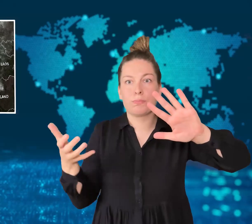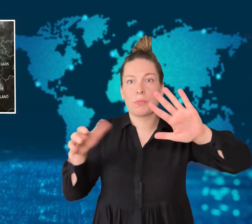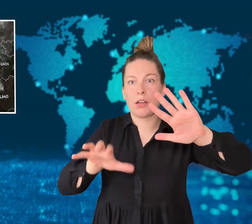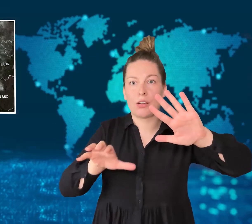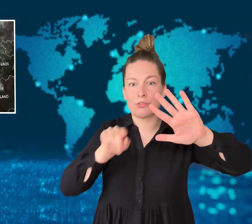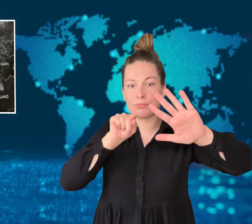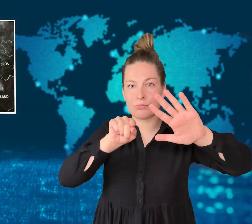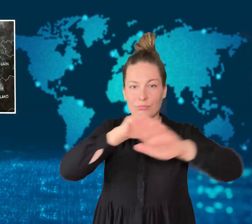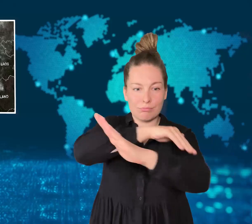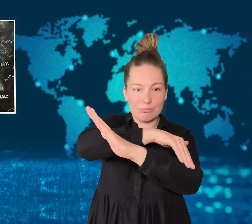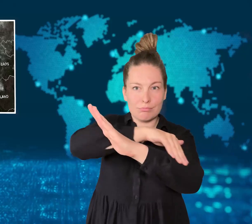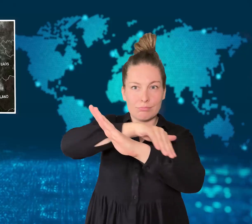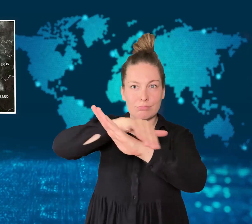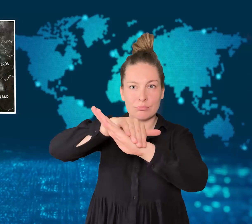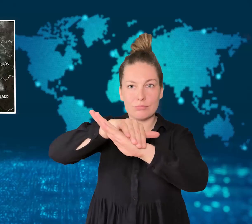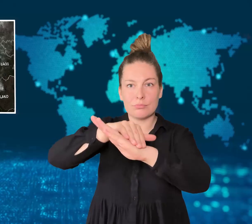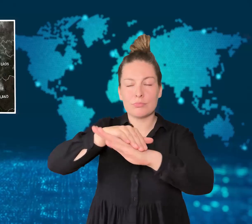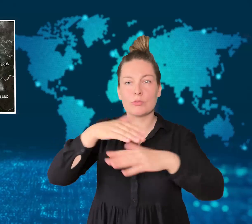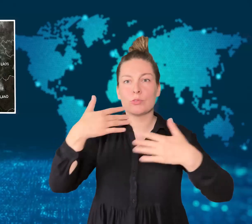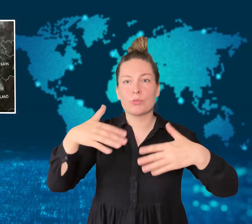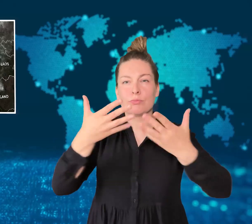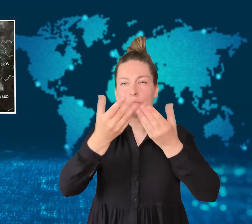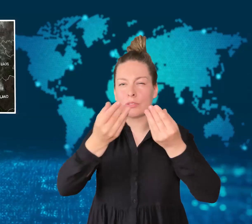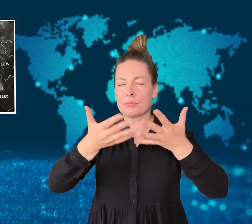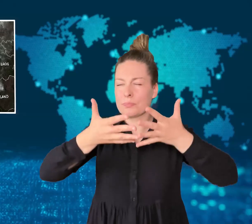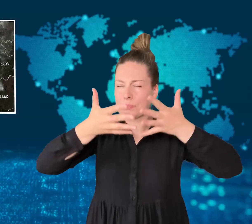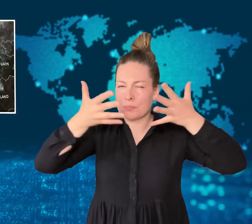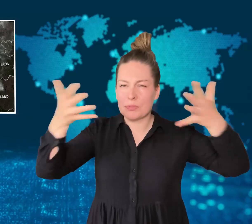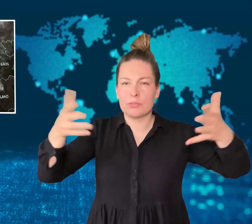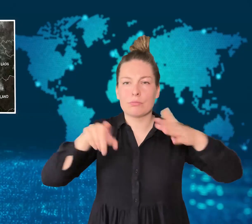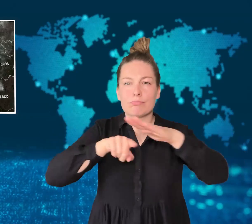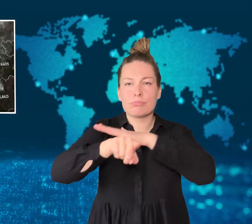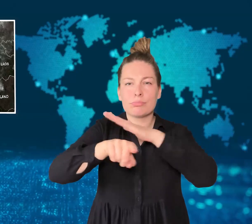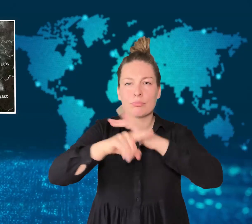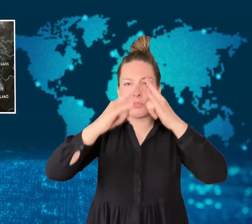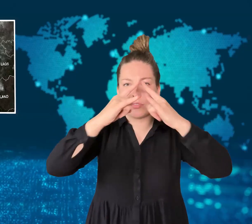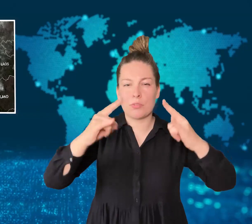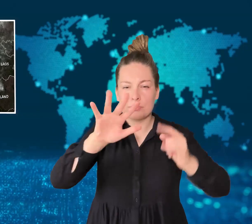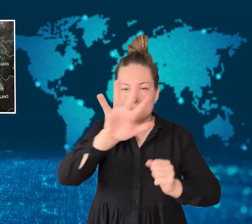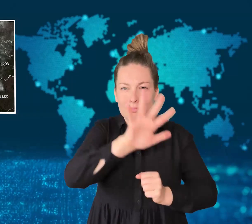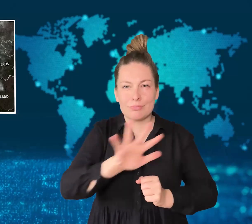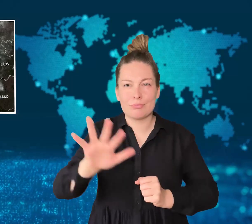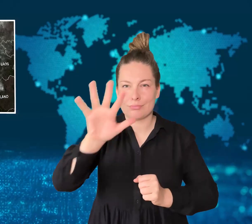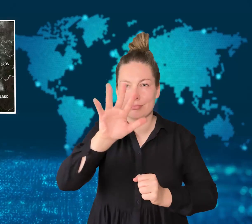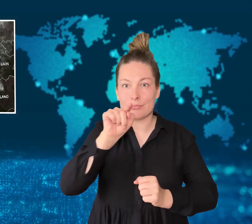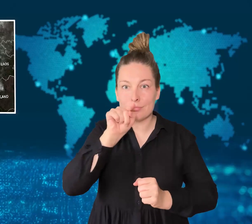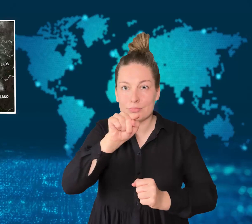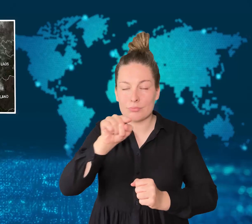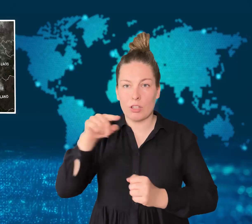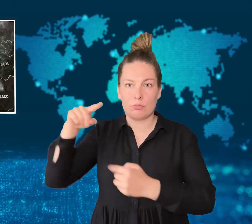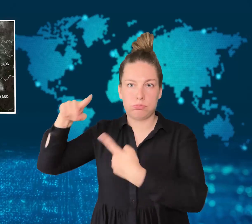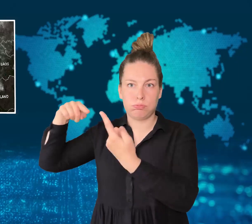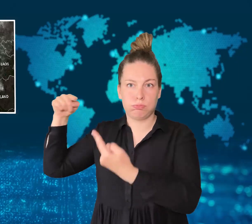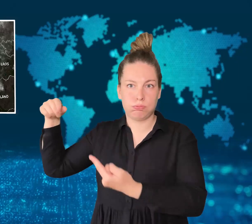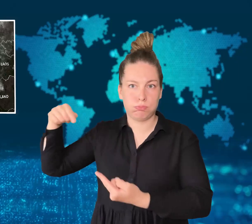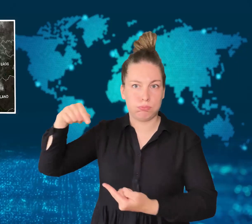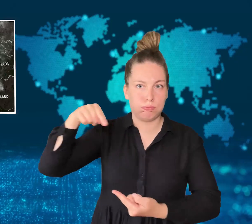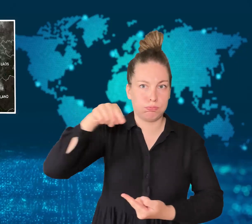on the Myanmar-Bangladesh border.